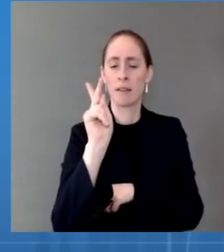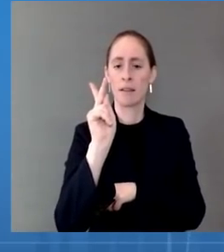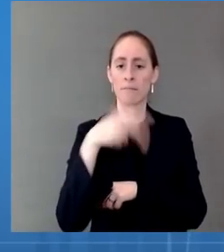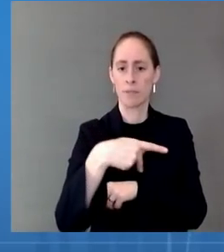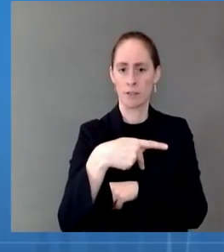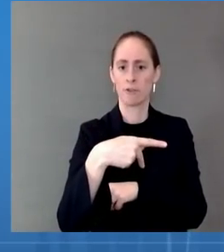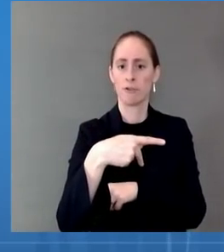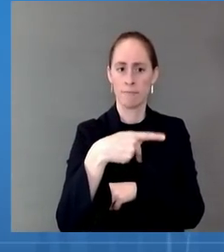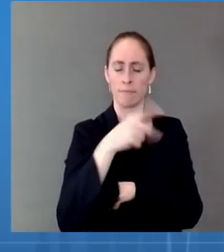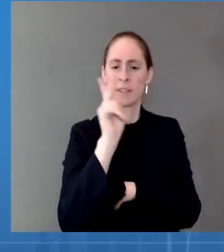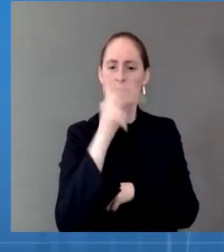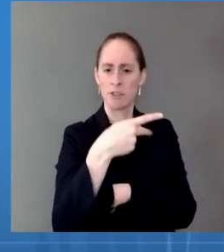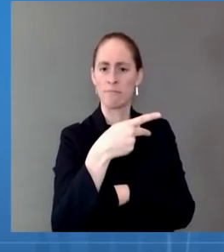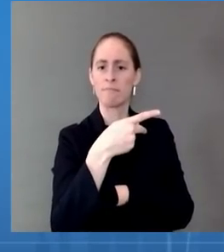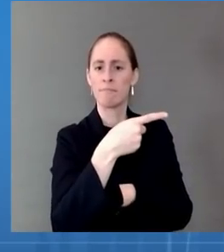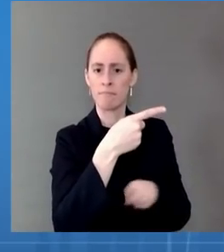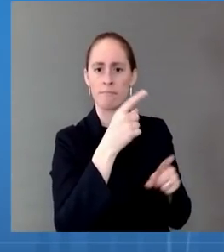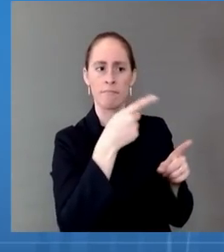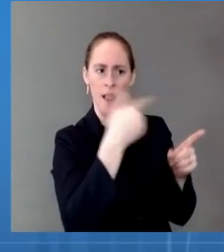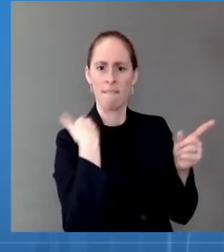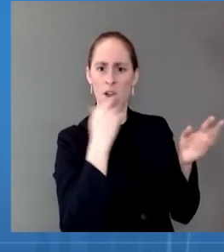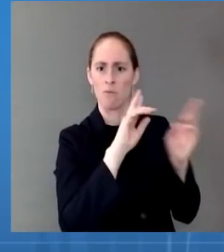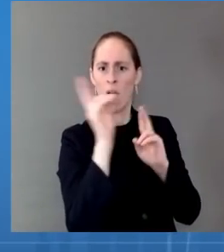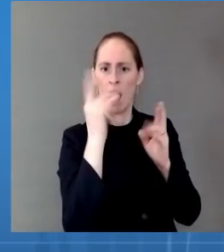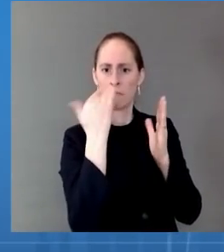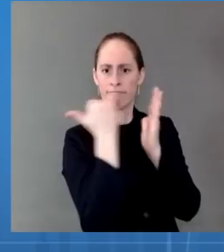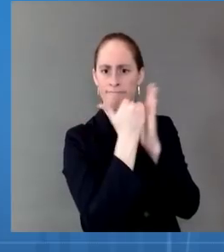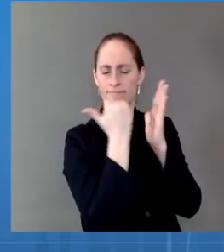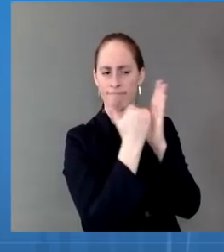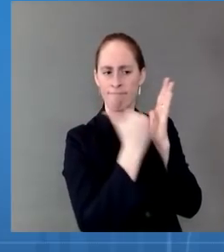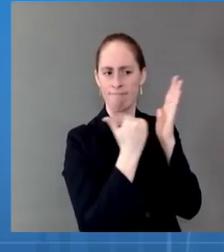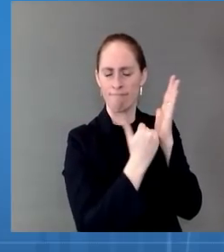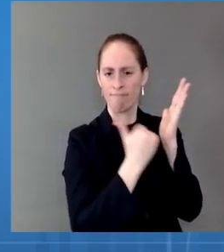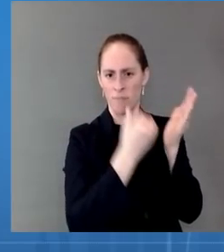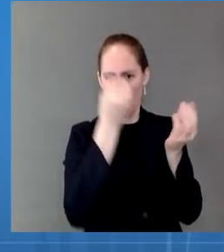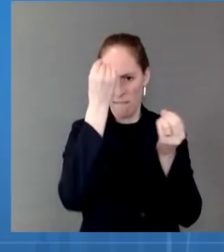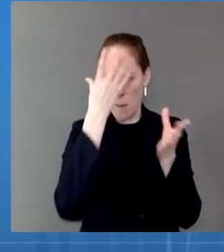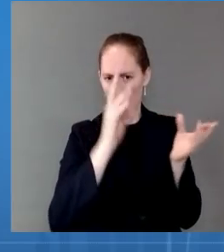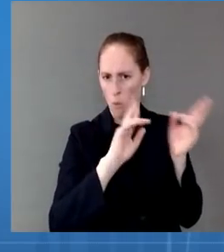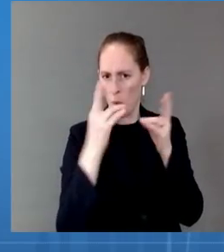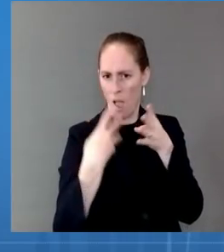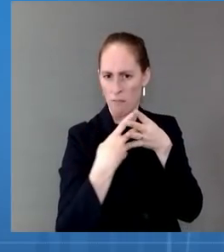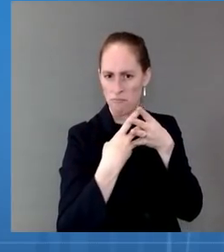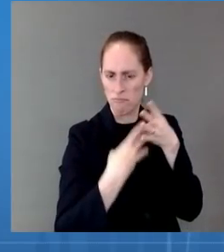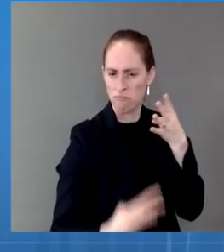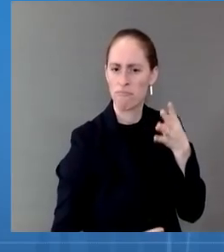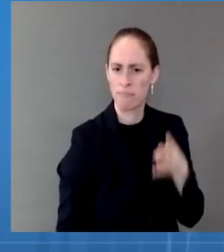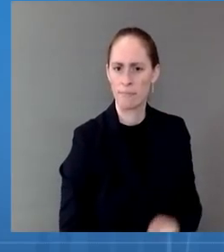are now combining their vaccination data with their testing data with their hospitalization data.